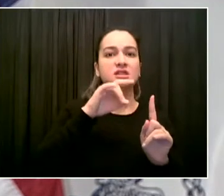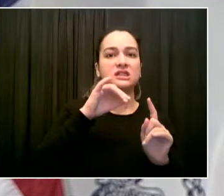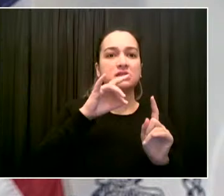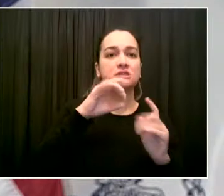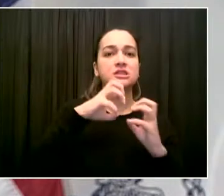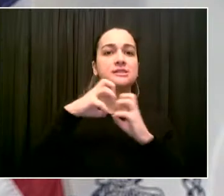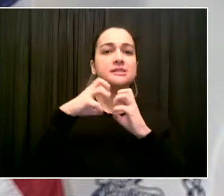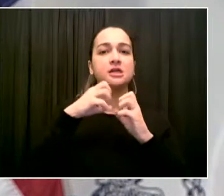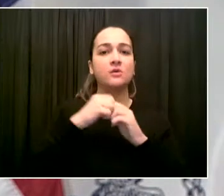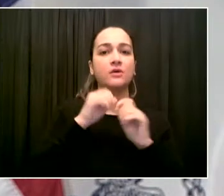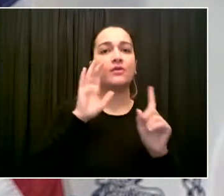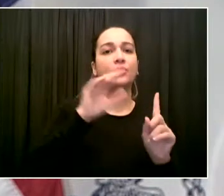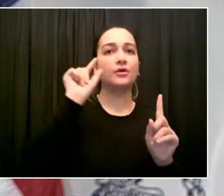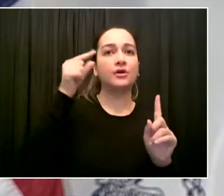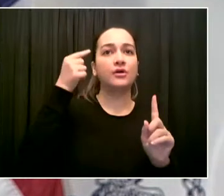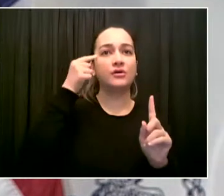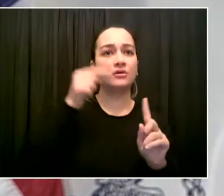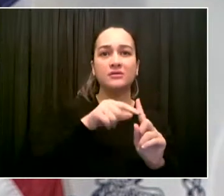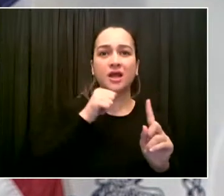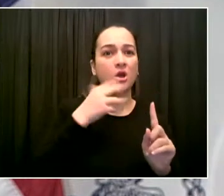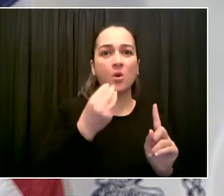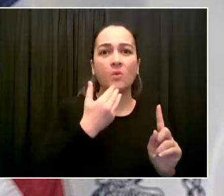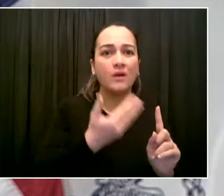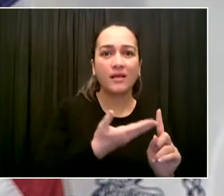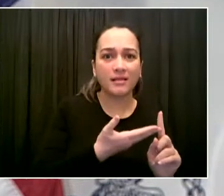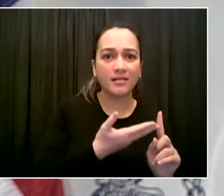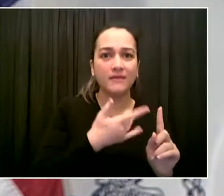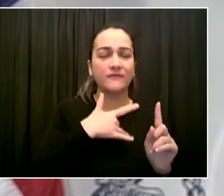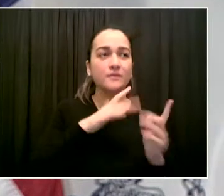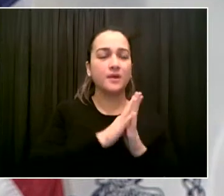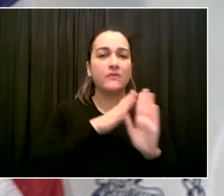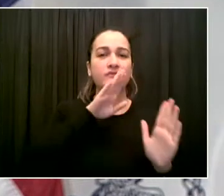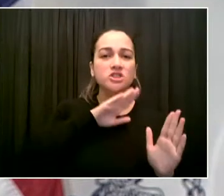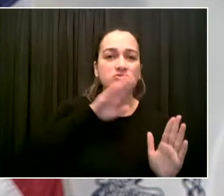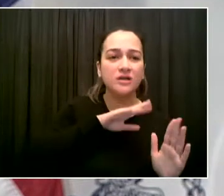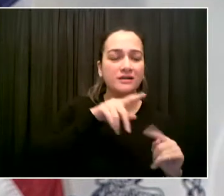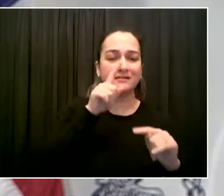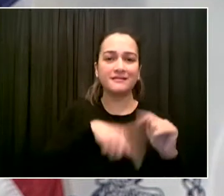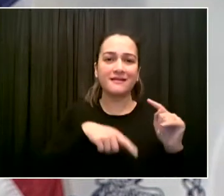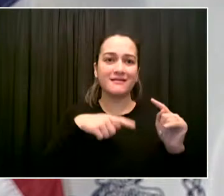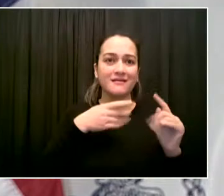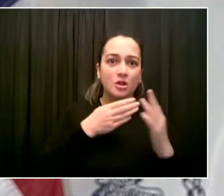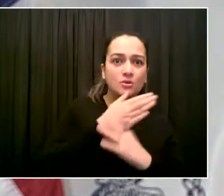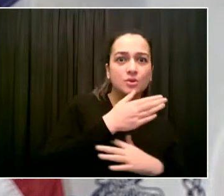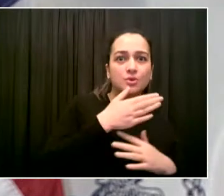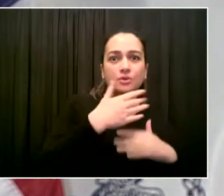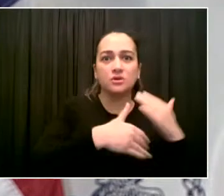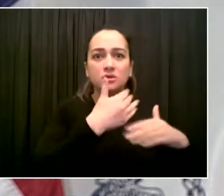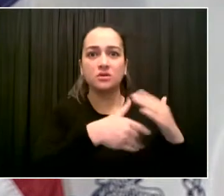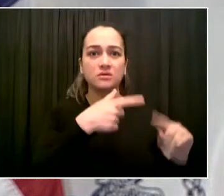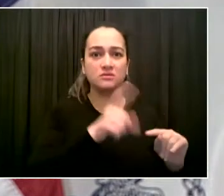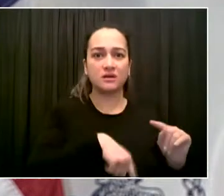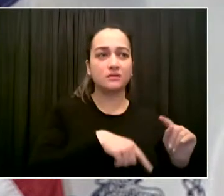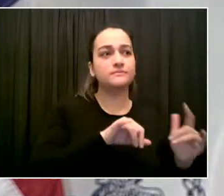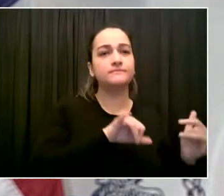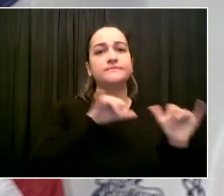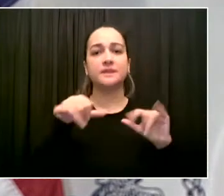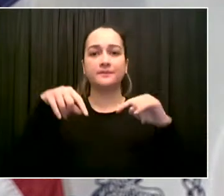THE VACCINE EFFORT AND IT IS EXTREREEML LY FRUSTRATING WHEN SHE KNOW SHE COULD BE REACHING SO MANY MORE PPEOPLL E.